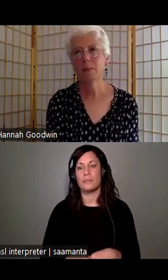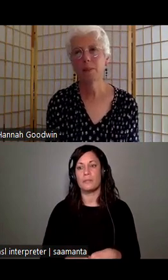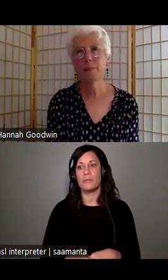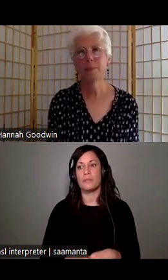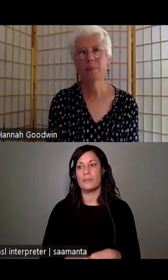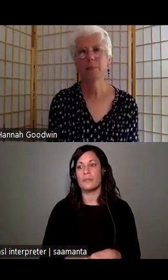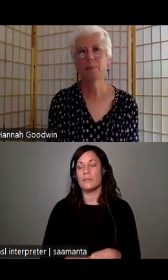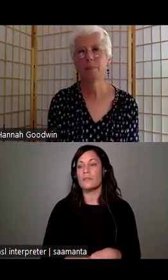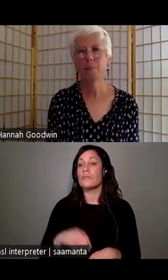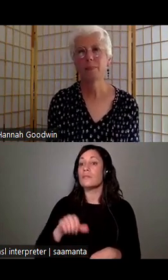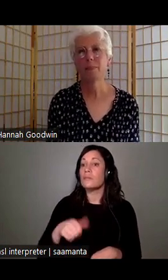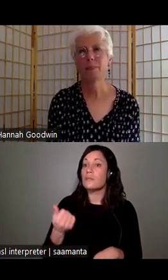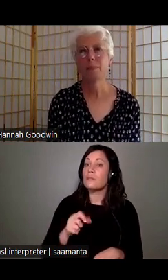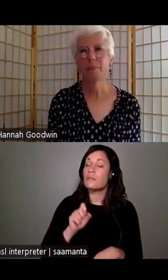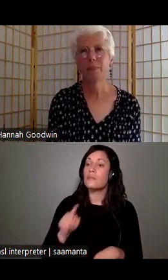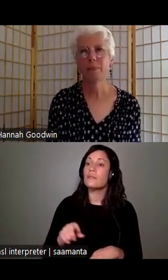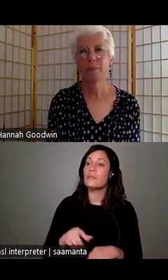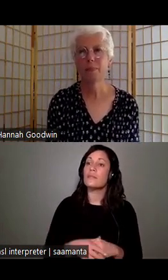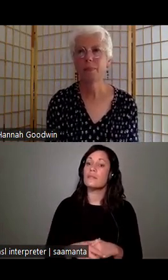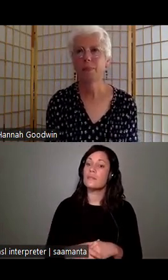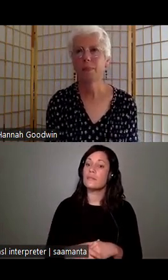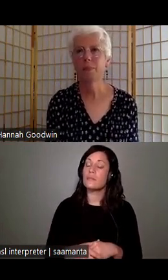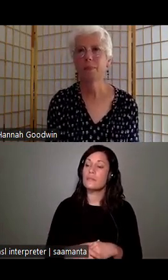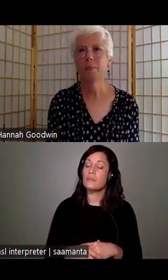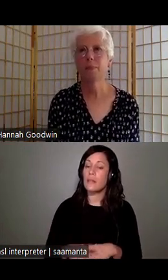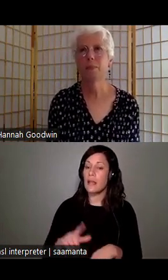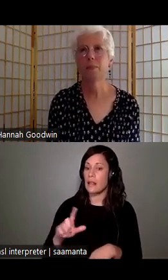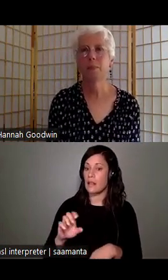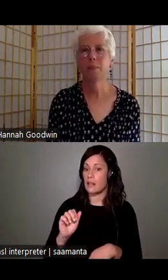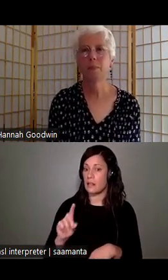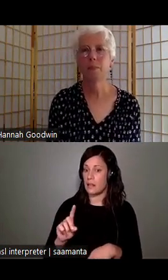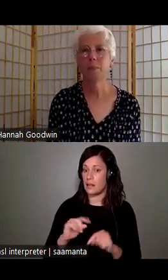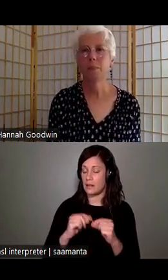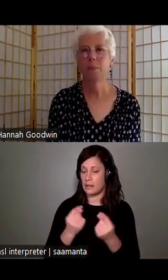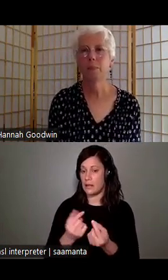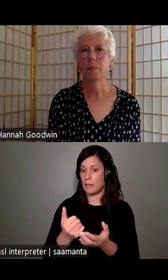Another question is, is the LEAD team able to help connect us to other people